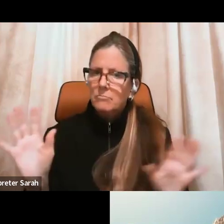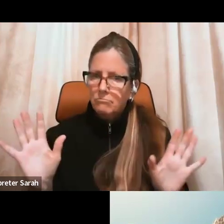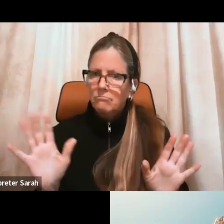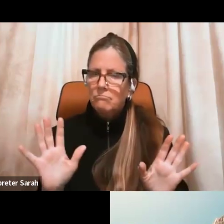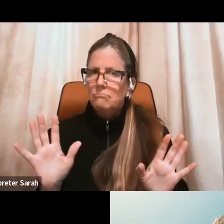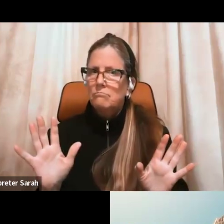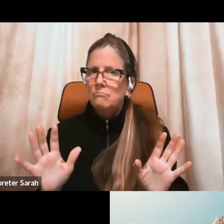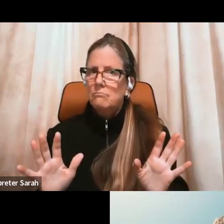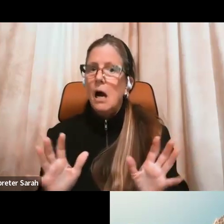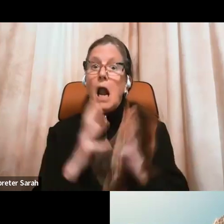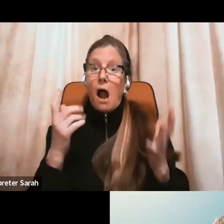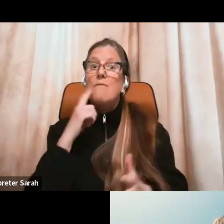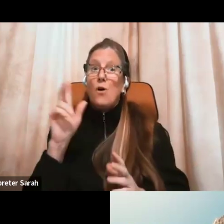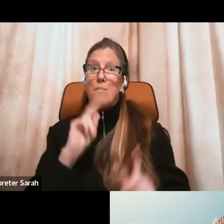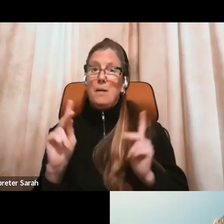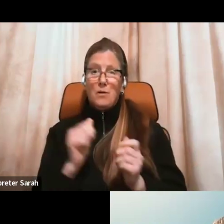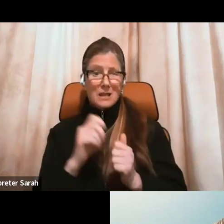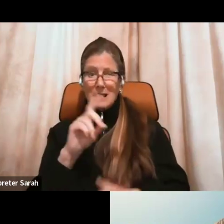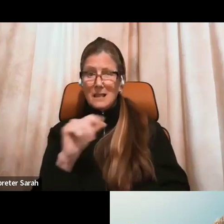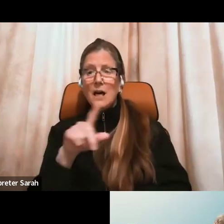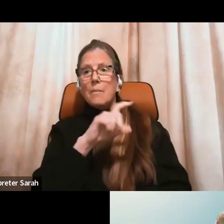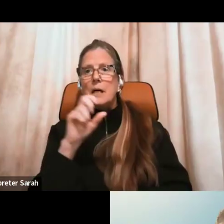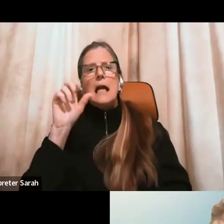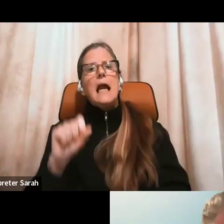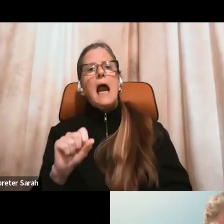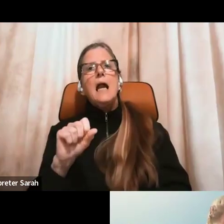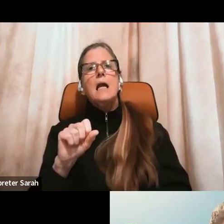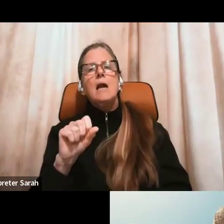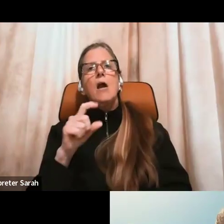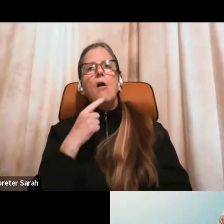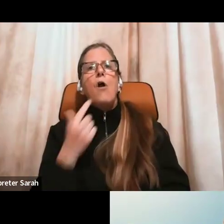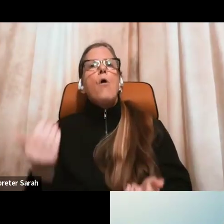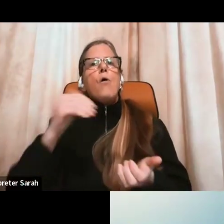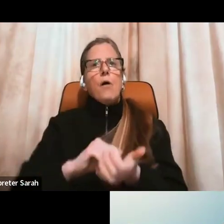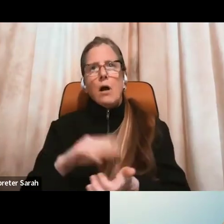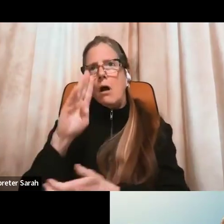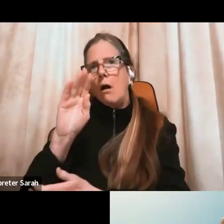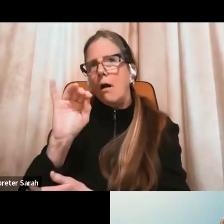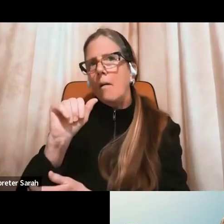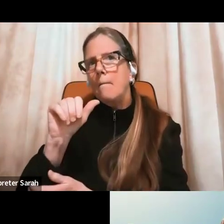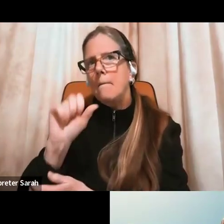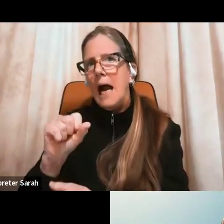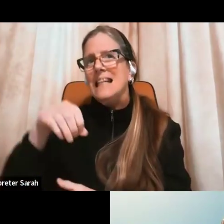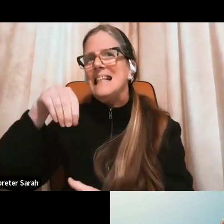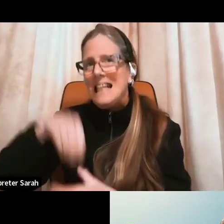disabilities, because it can reproduce bias that exists in technology and algorithms,